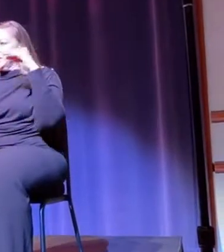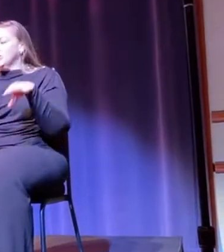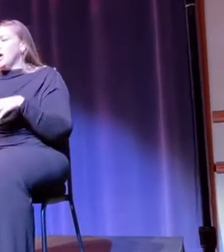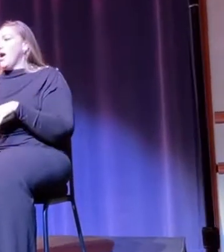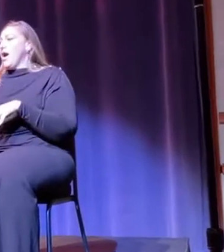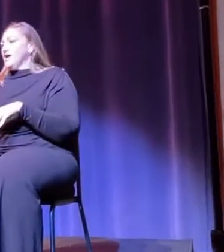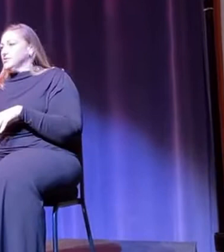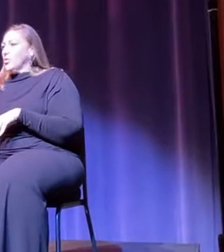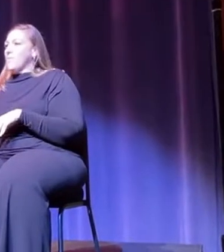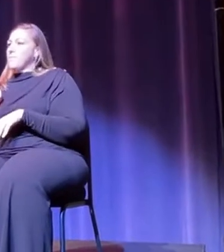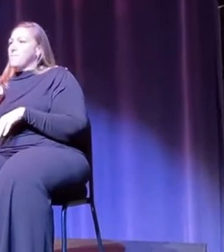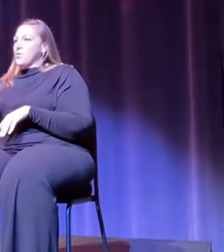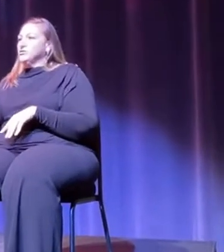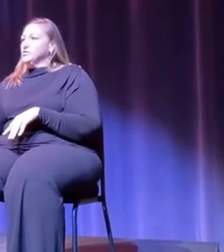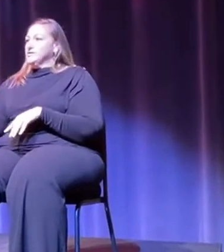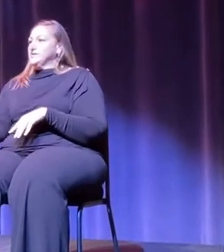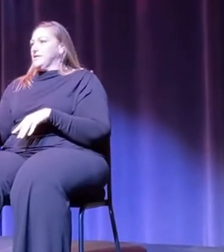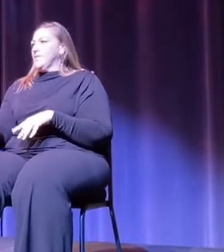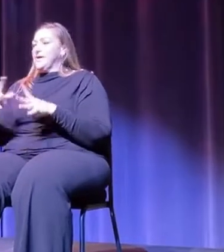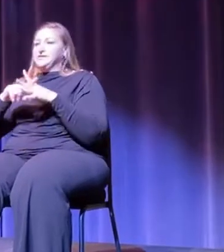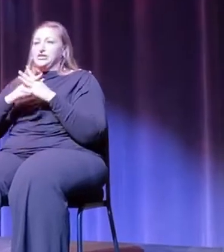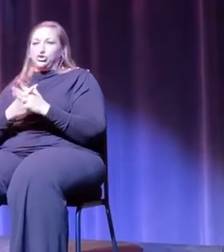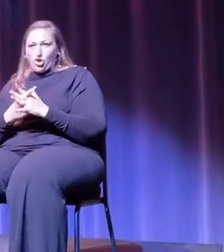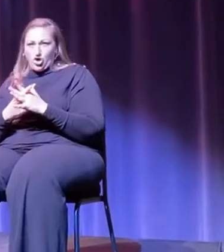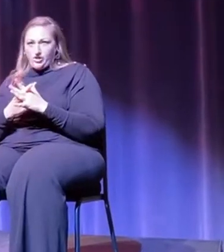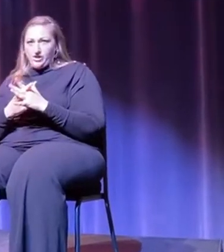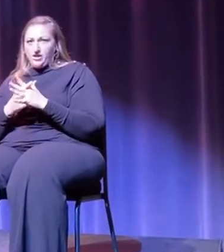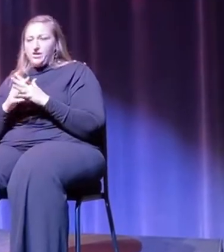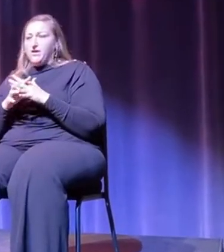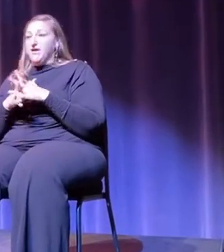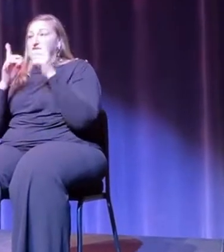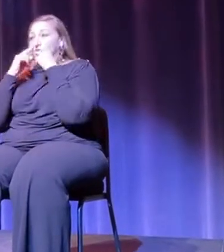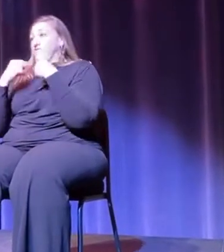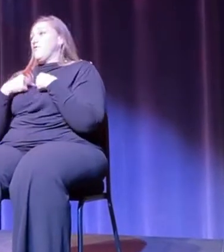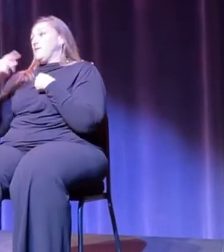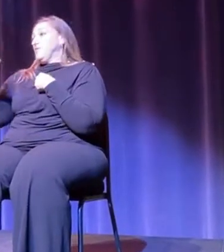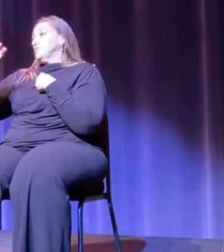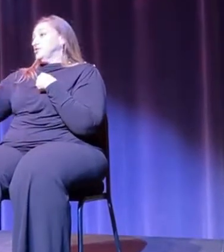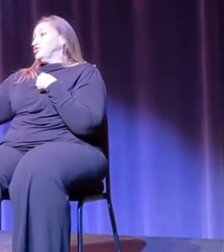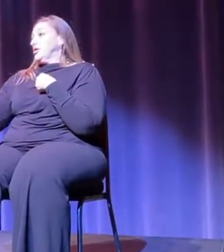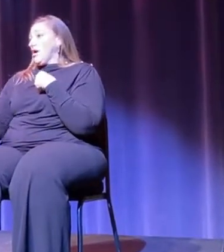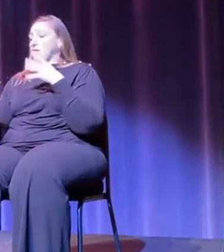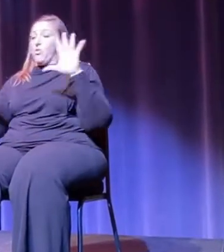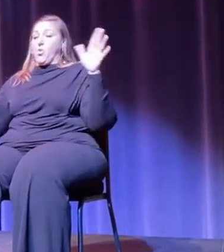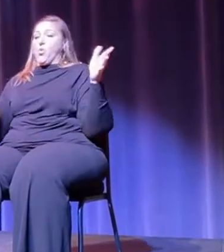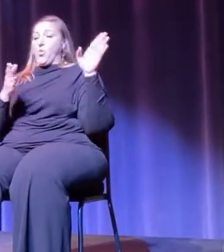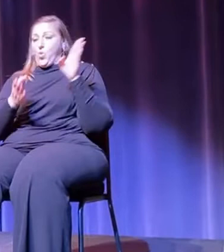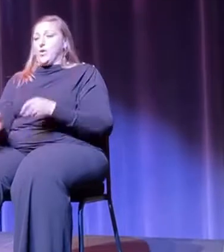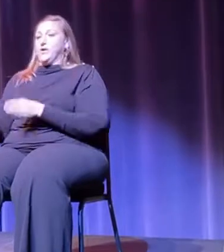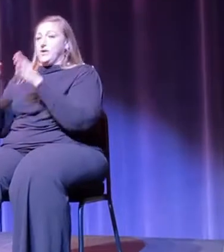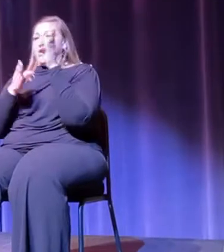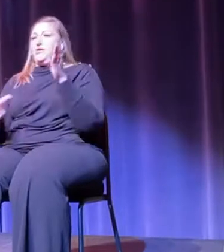and I started as a youth as a poetry slam. So for me it was in Chicago, organizing was always with poetry,